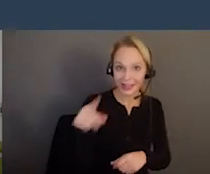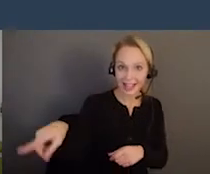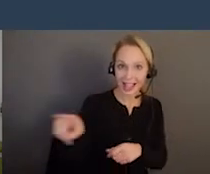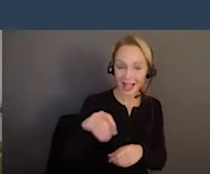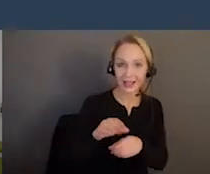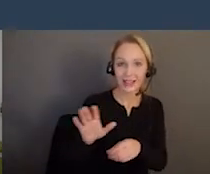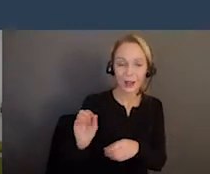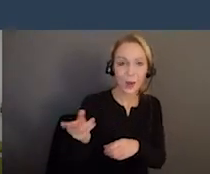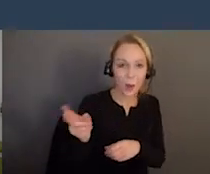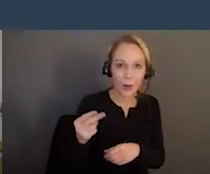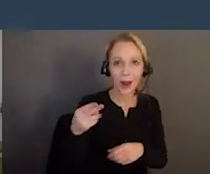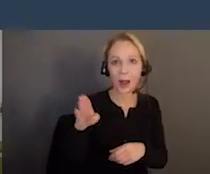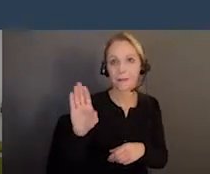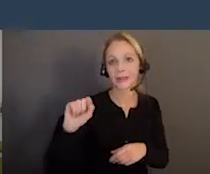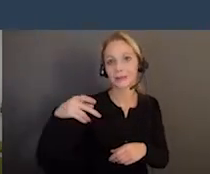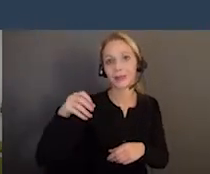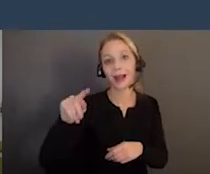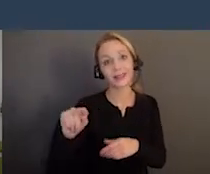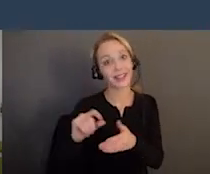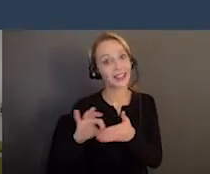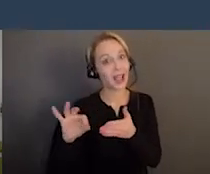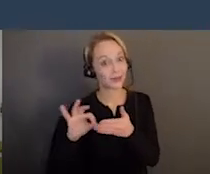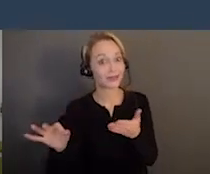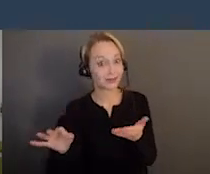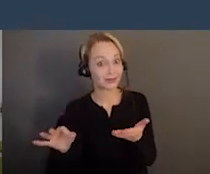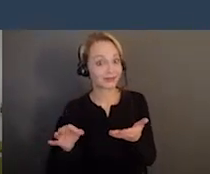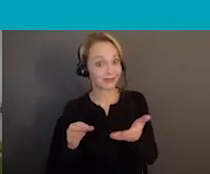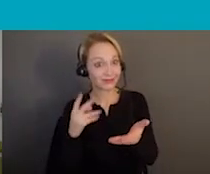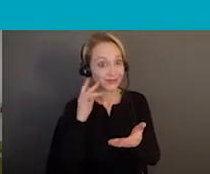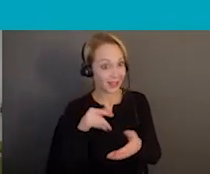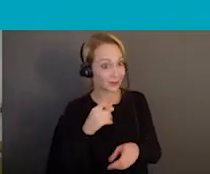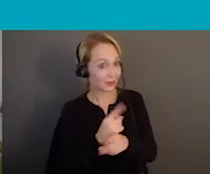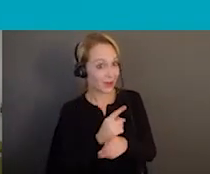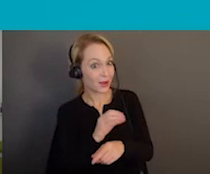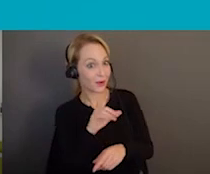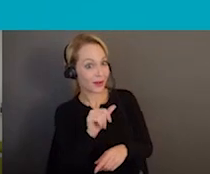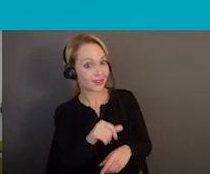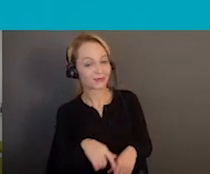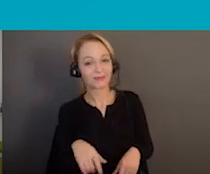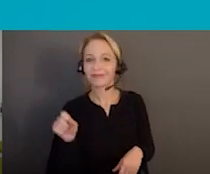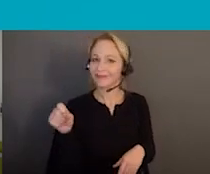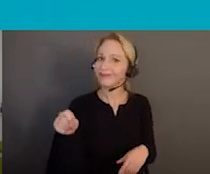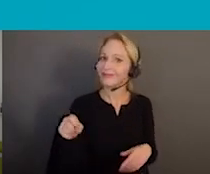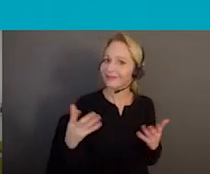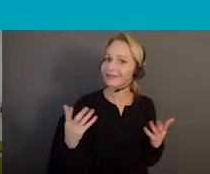CORE HAS CREATED FOR THEM, IN THEIR OWN HubSpot ACCOUNTS.